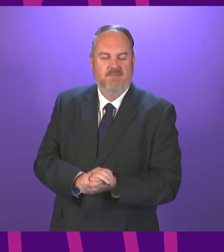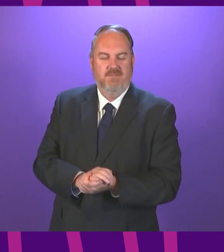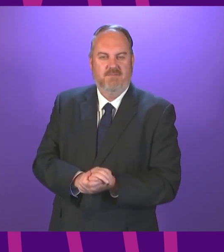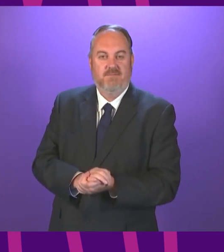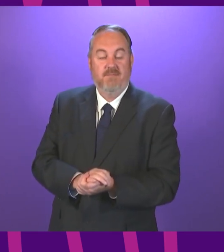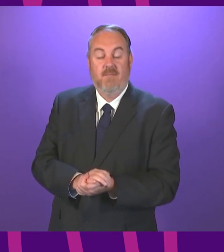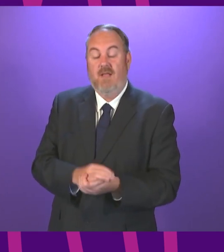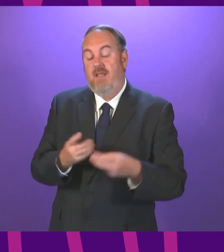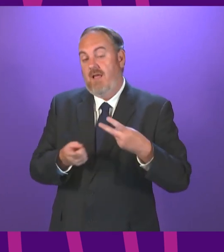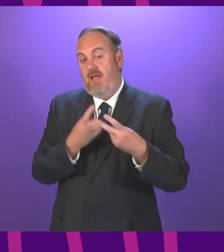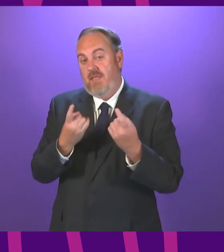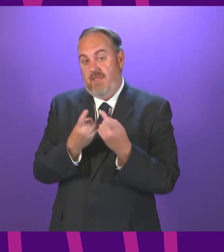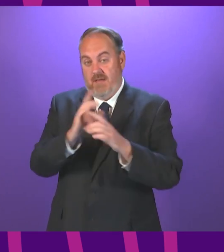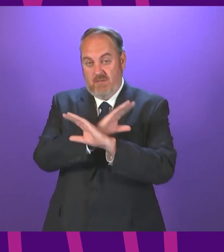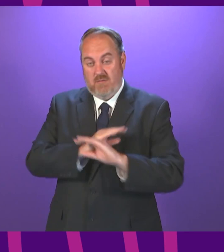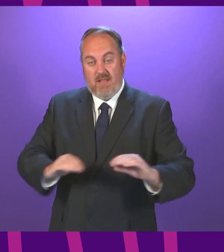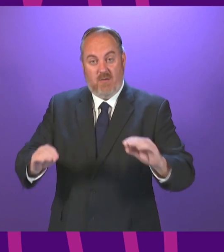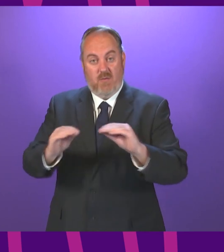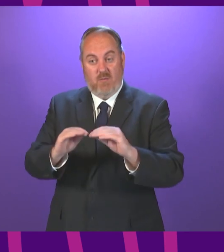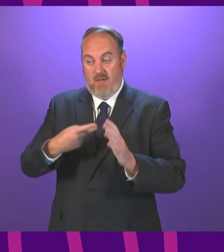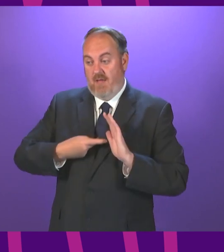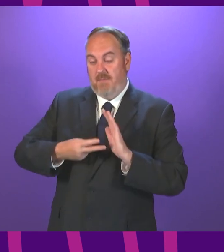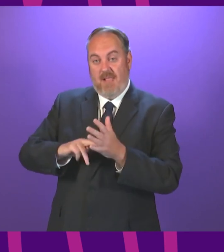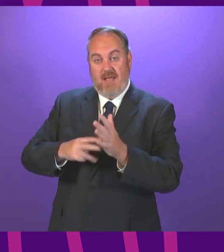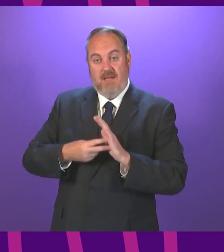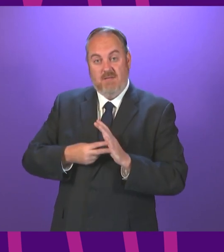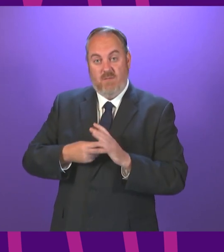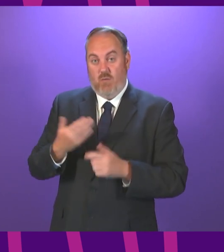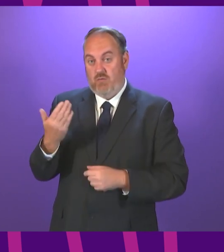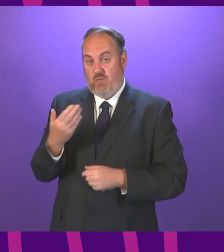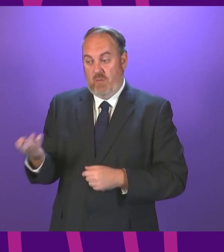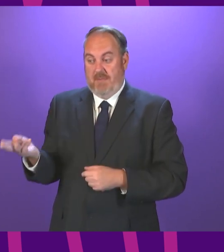Secondly, as part of our wider preparations for the new academic term, we have asked our education